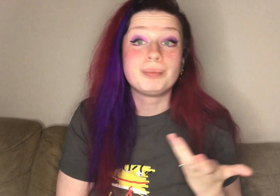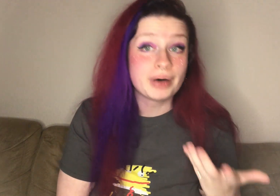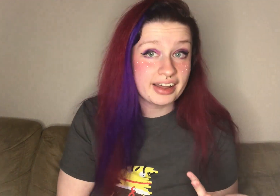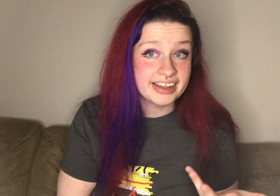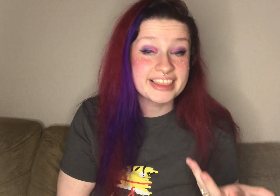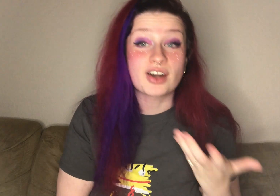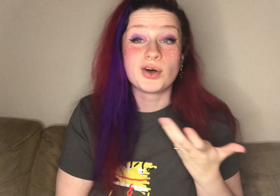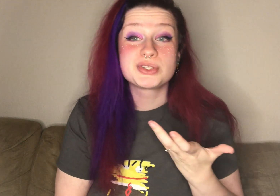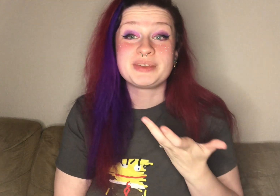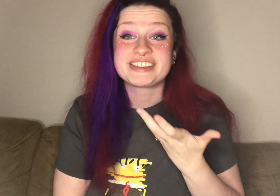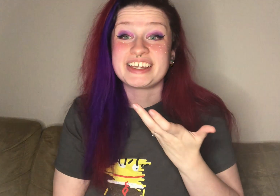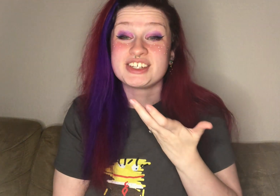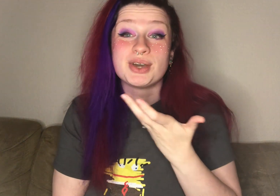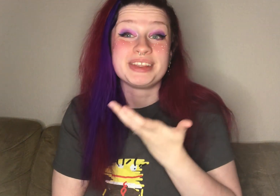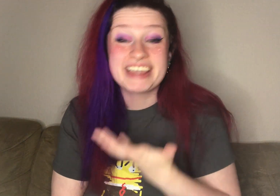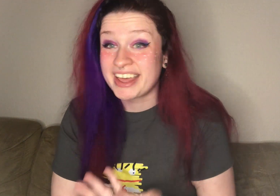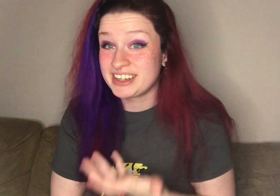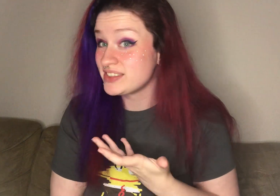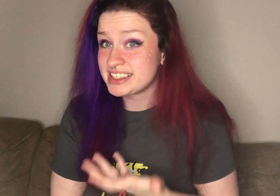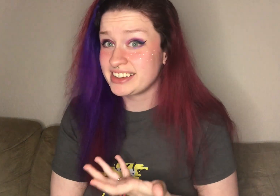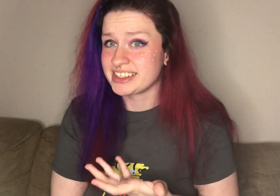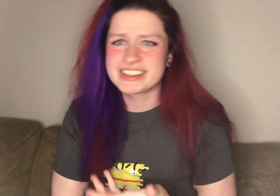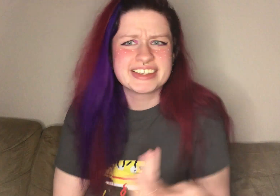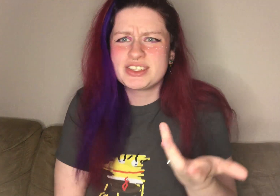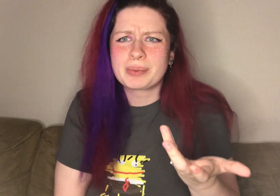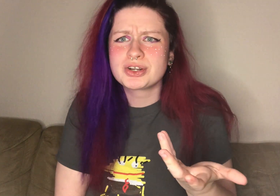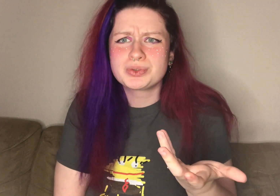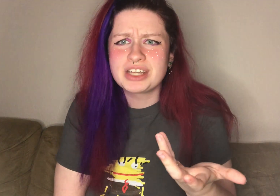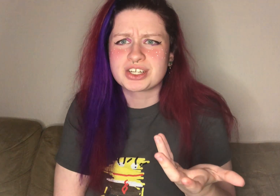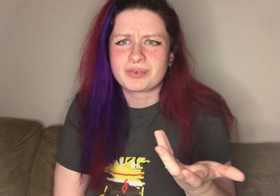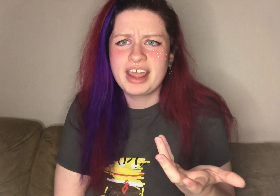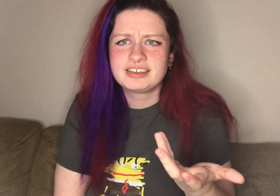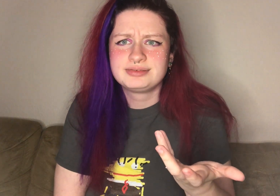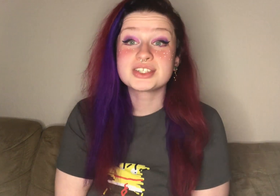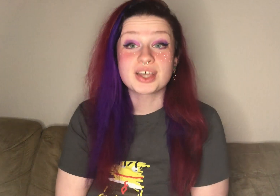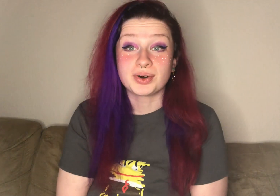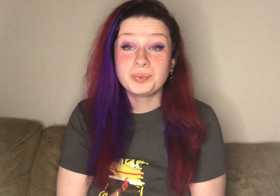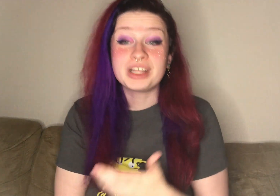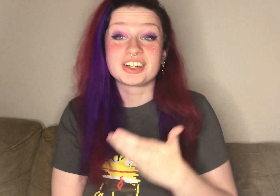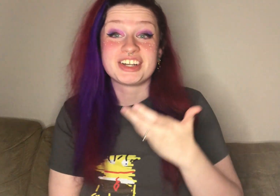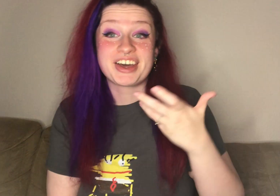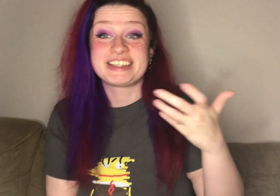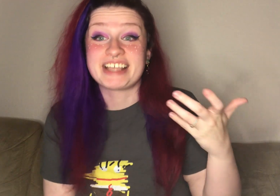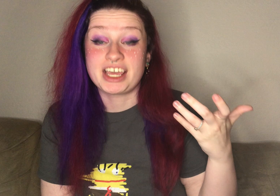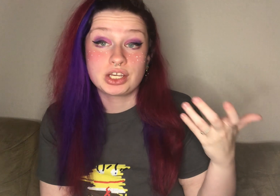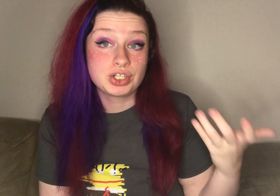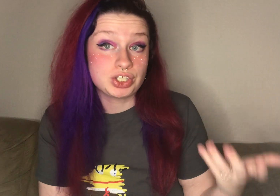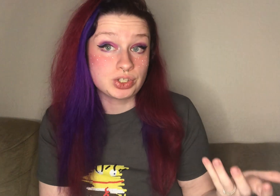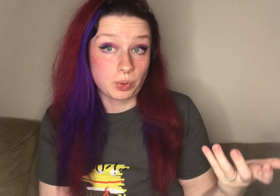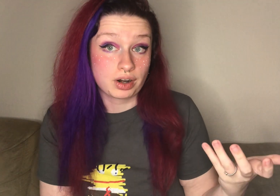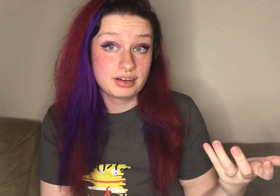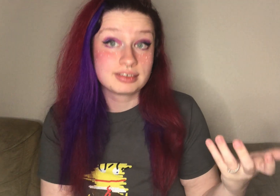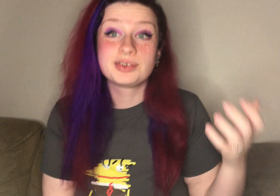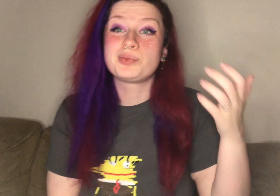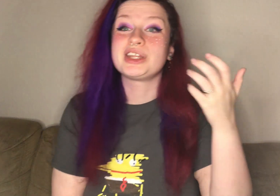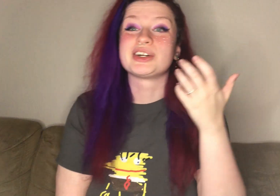but that also means they need to go at the end of the sentence it's your punctuation right so we learned how to say your, we learned